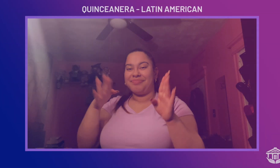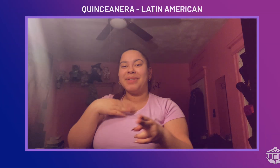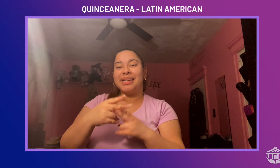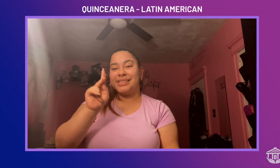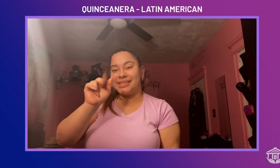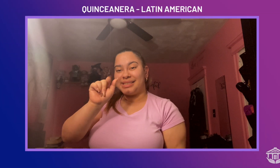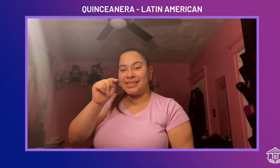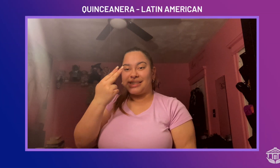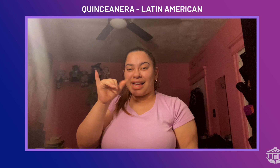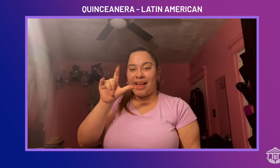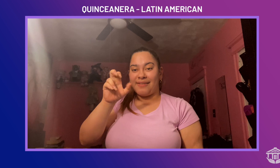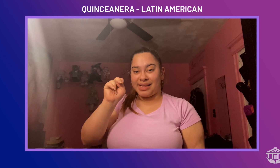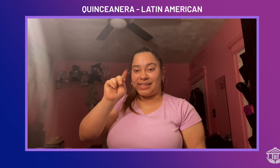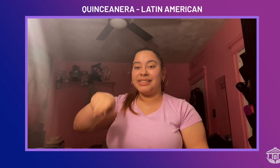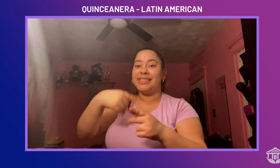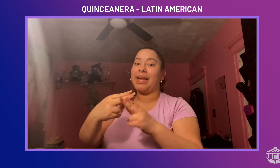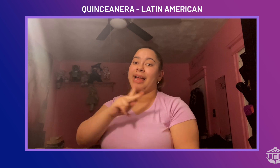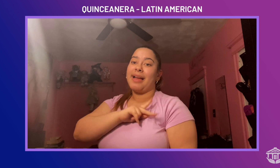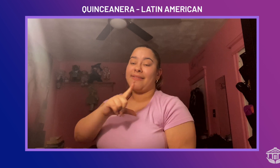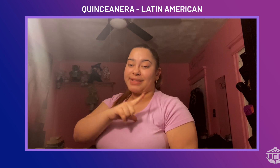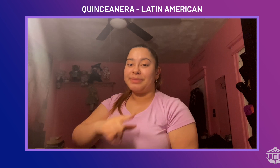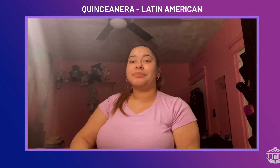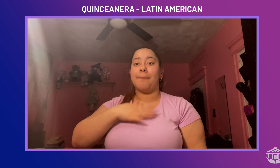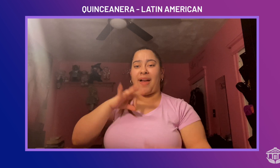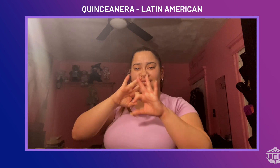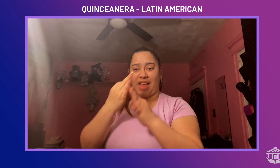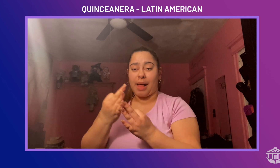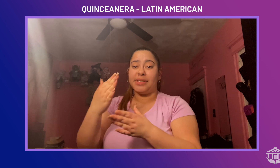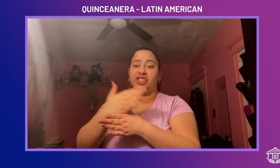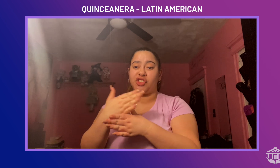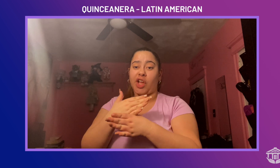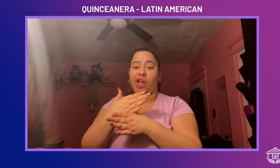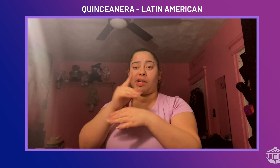“Hello everyone! My name is Kathylean. My family has several traditions and